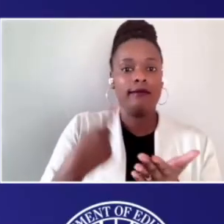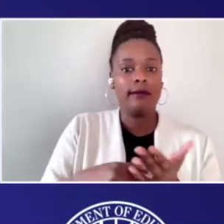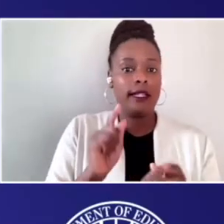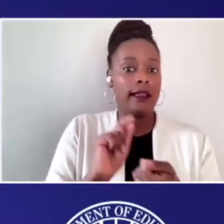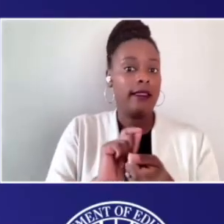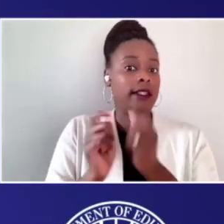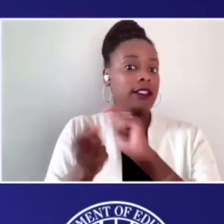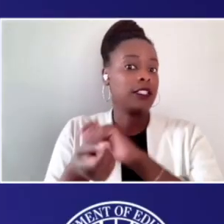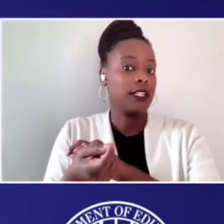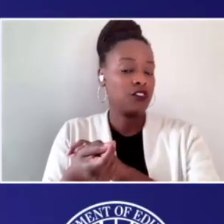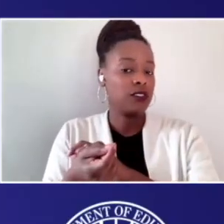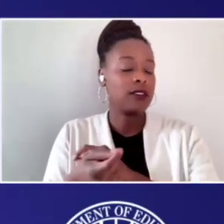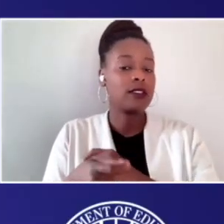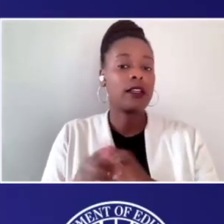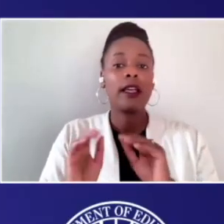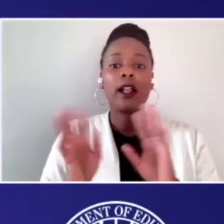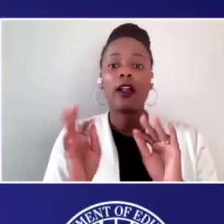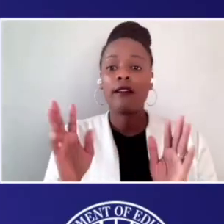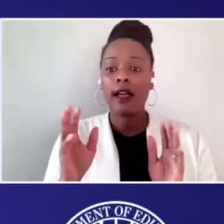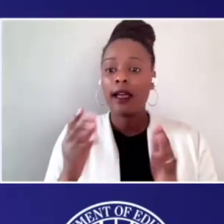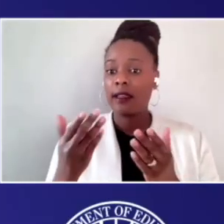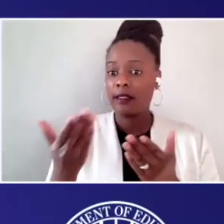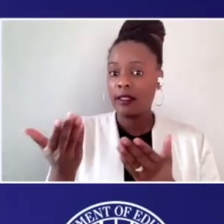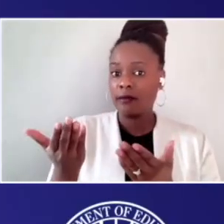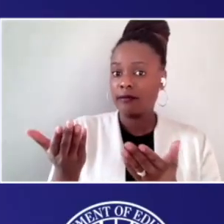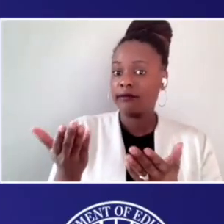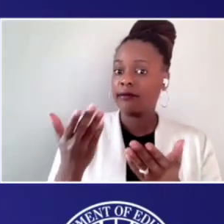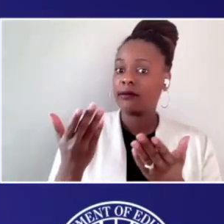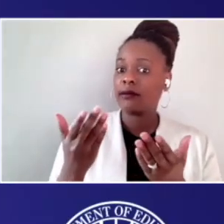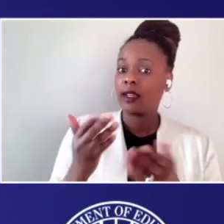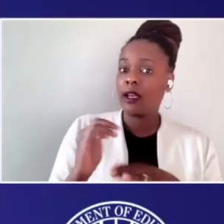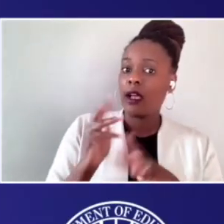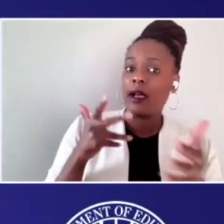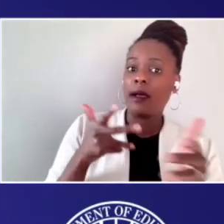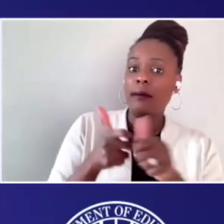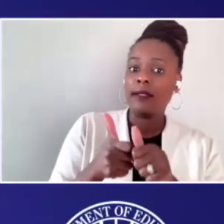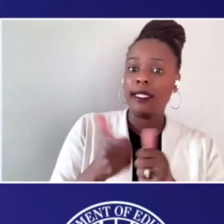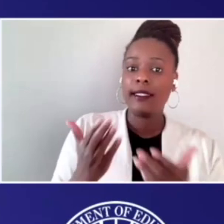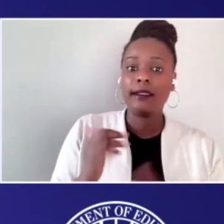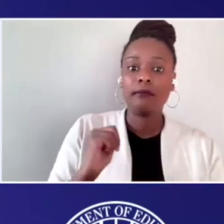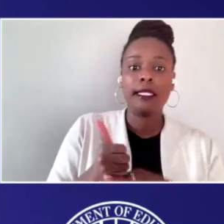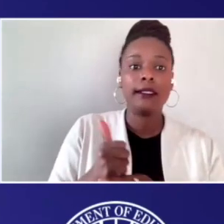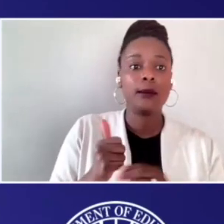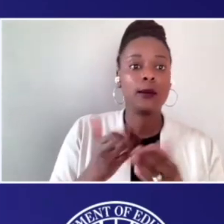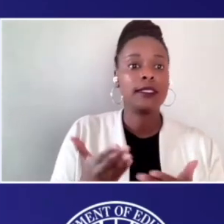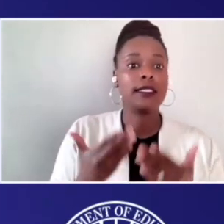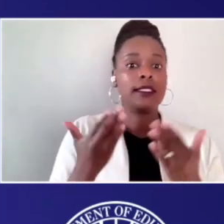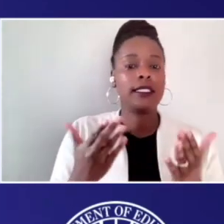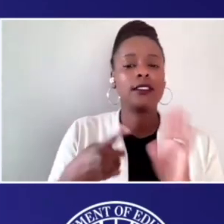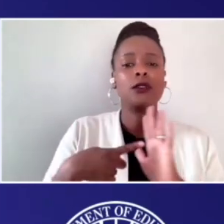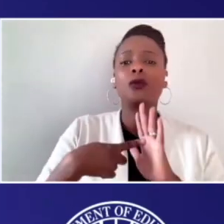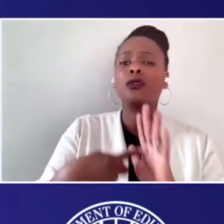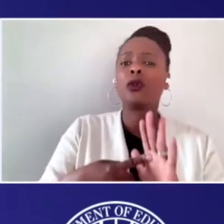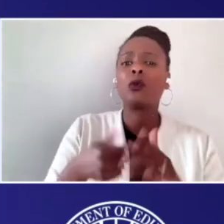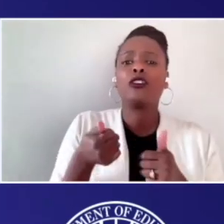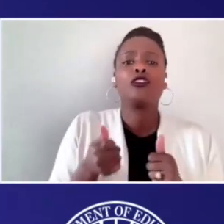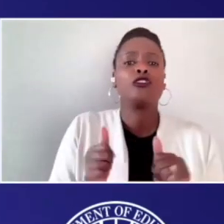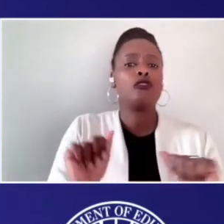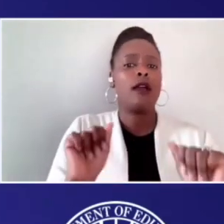some things based on the suggestions that you made yesterday, that that will help show in good faith that we are trying to negotiate around the pieces that we can